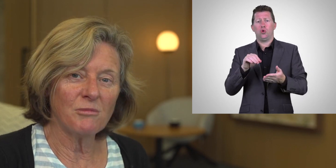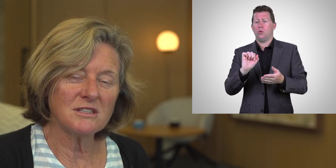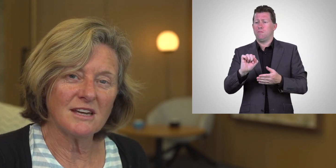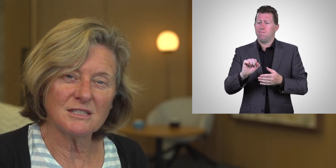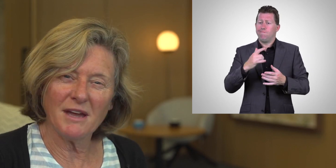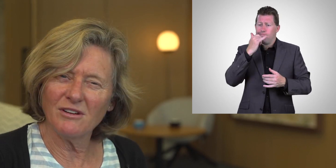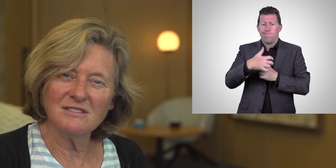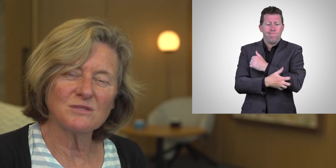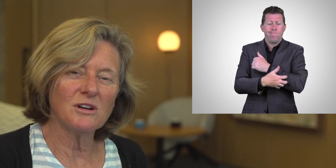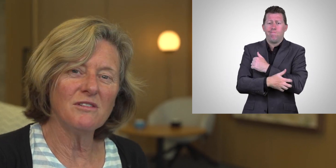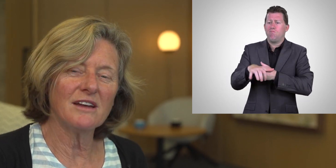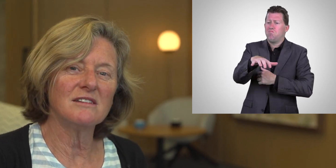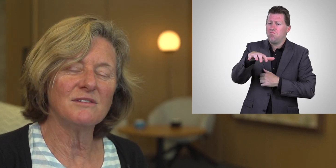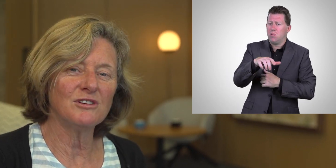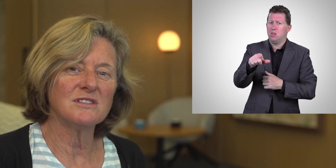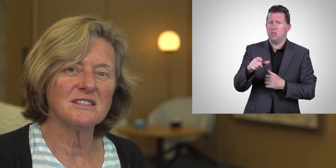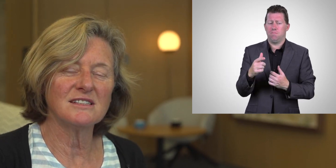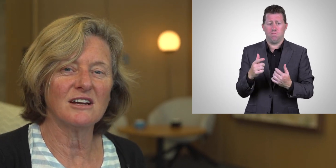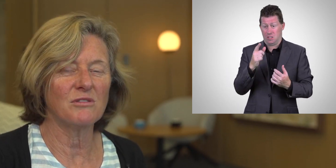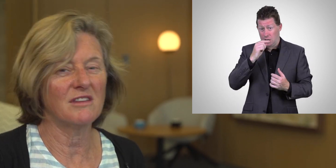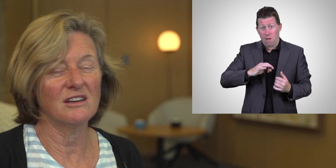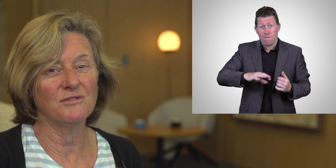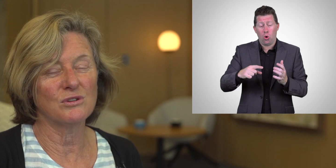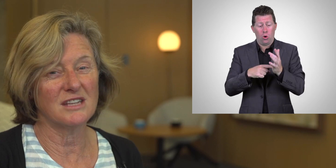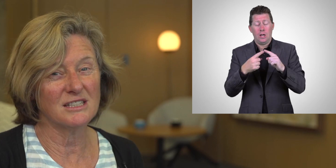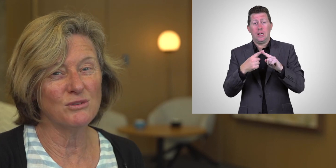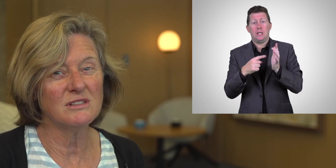status backgrounds as well that can influence things like whether they can afford textbooks,